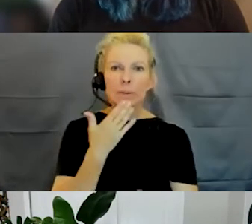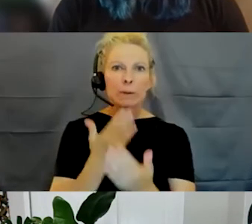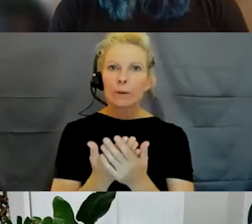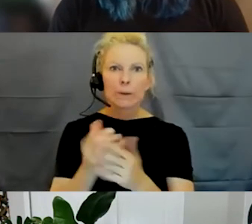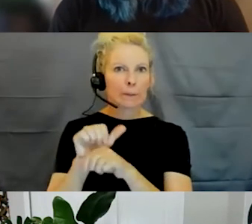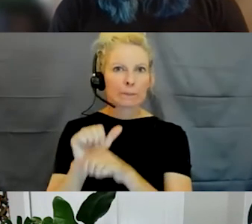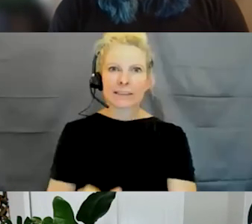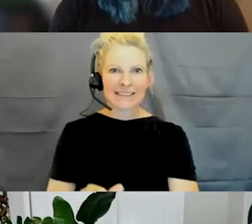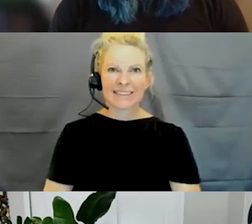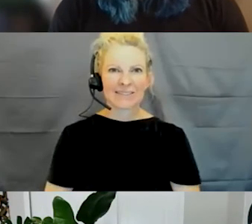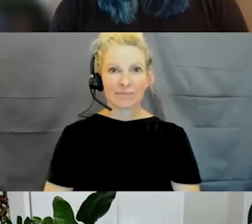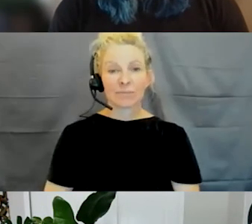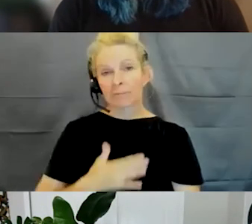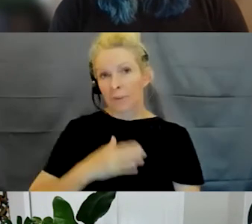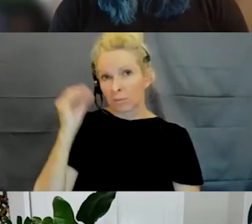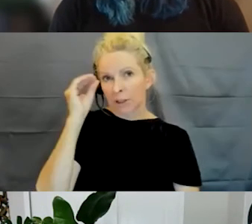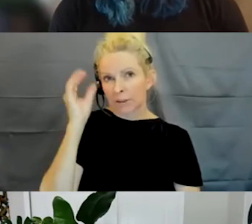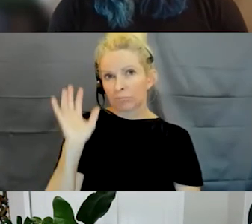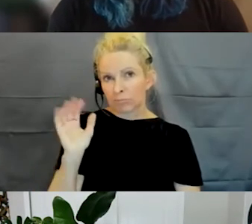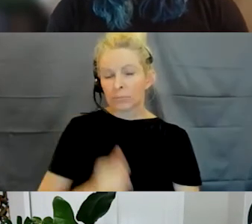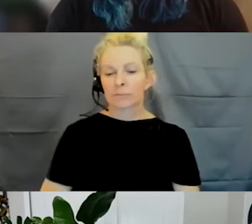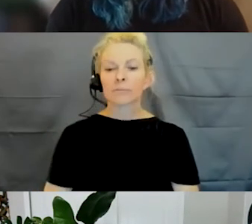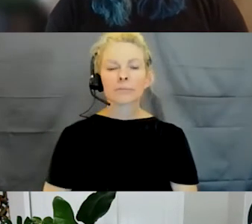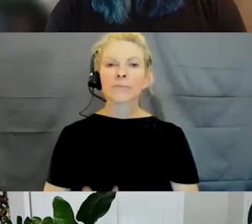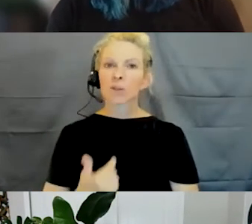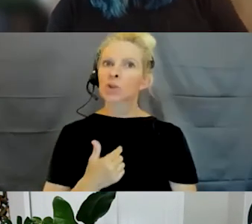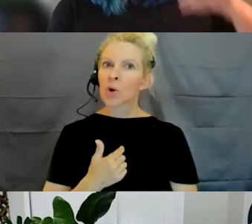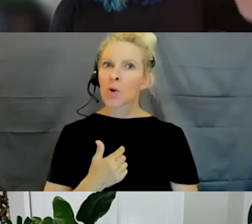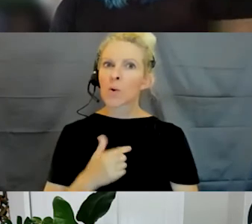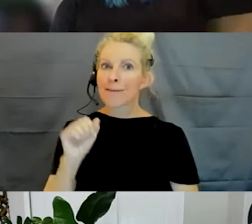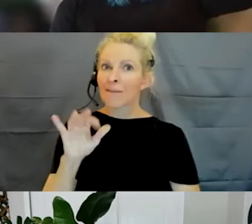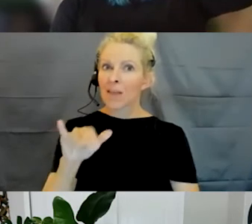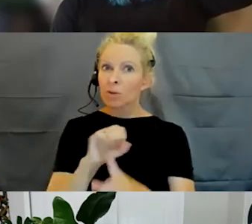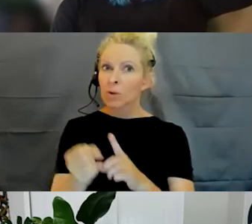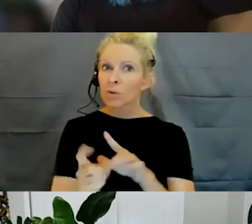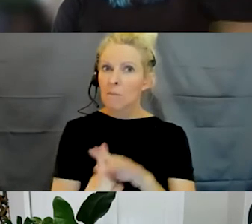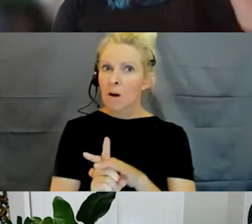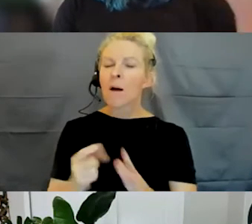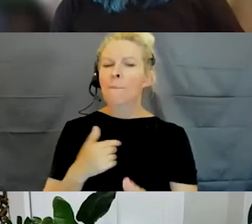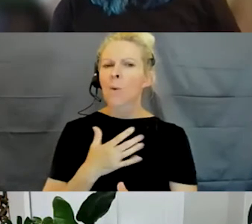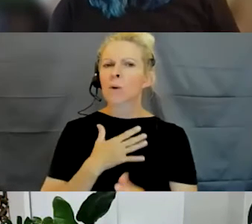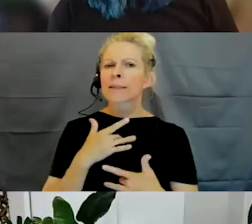in my opinion, so I would ask a lot of questions, I guess. So it is communicating, essentially,